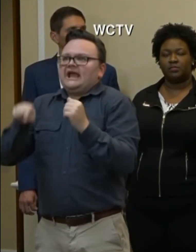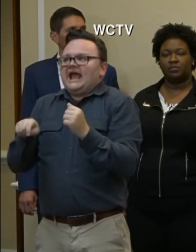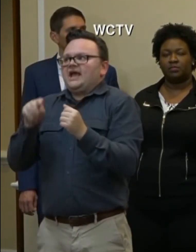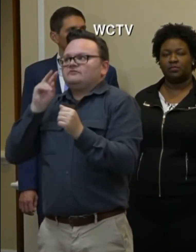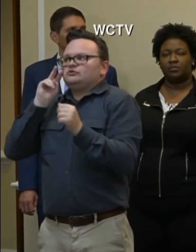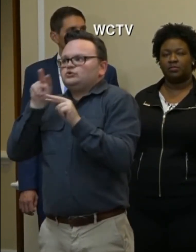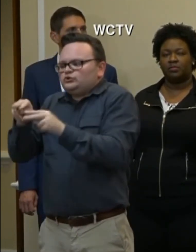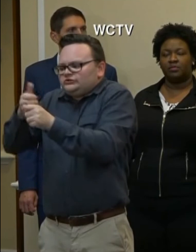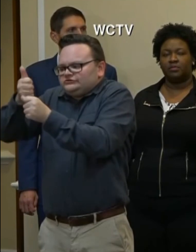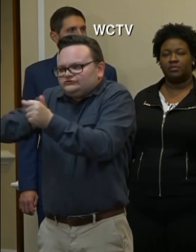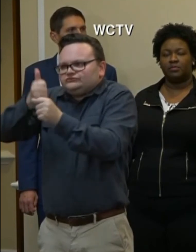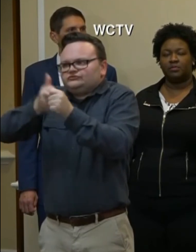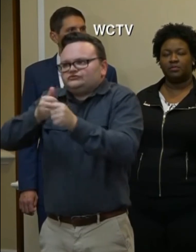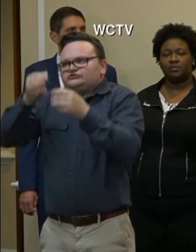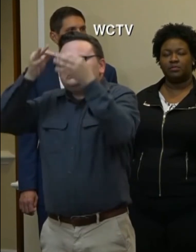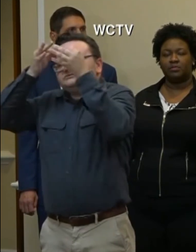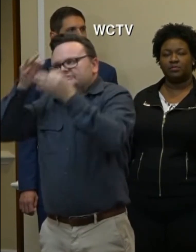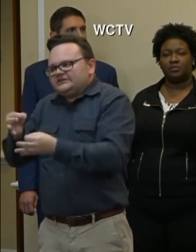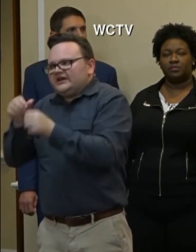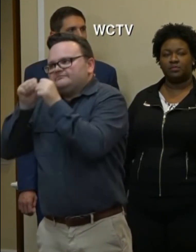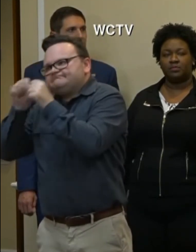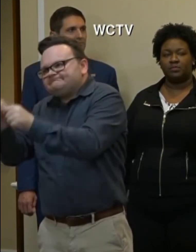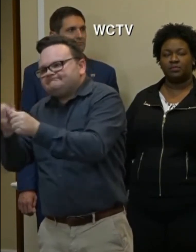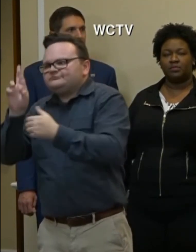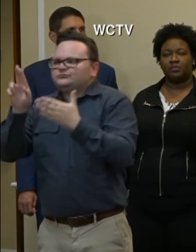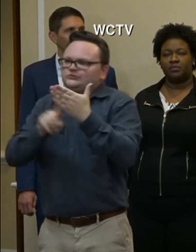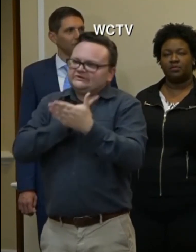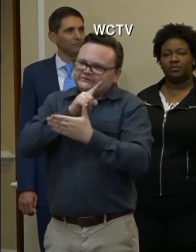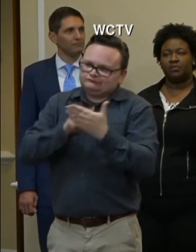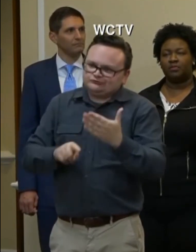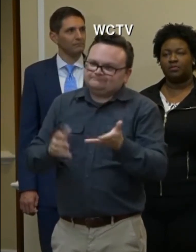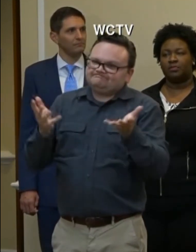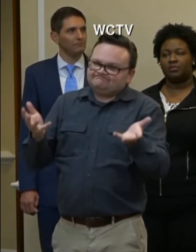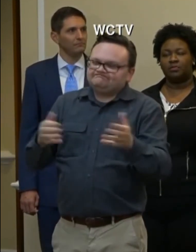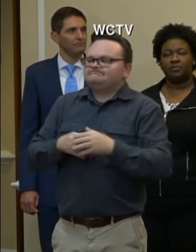basis but I know that our universities are looking at that for sure